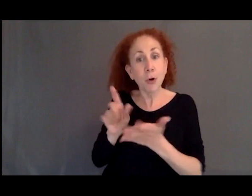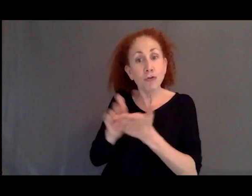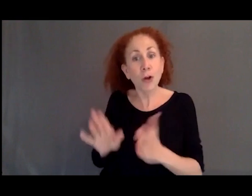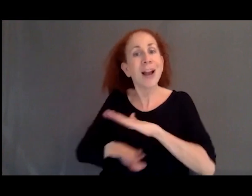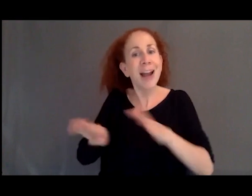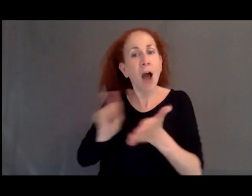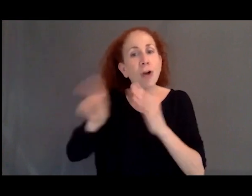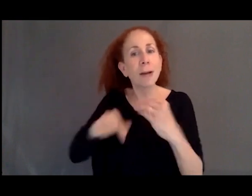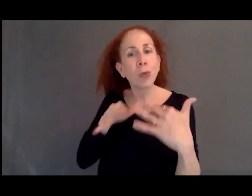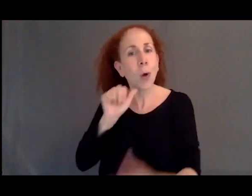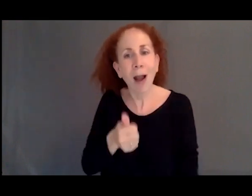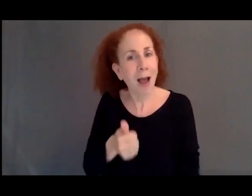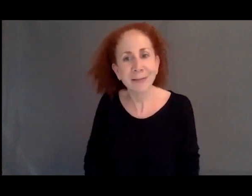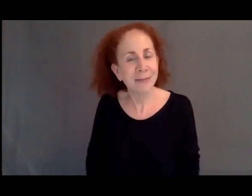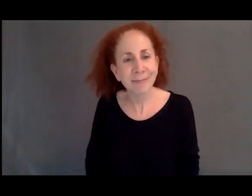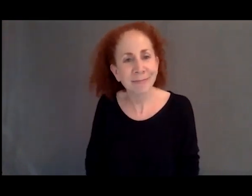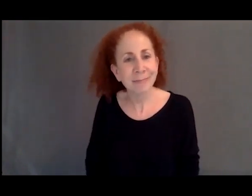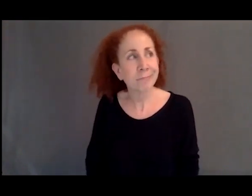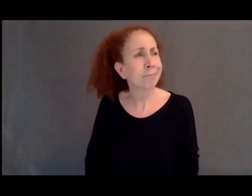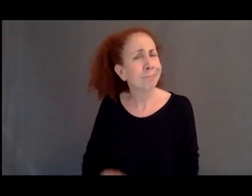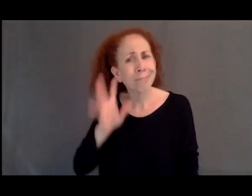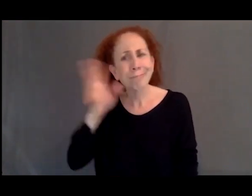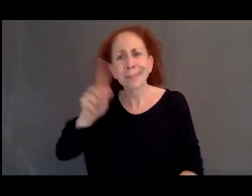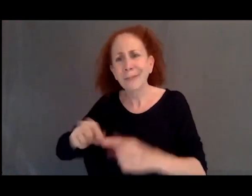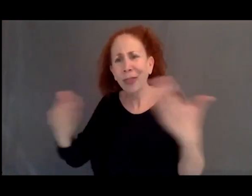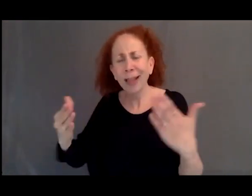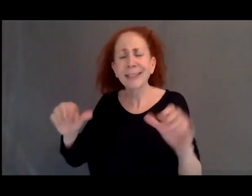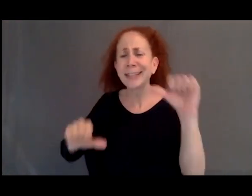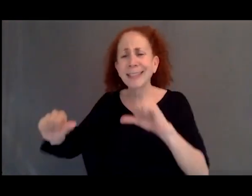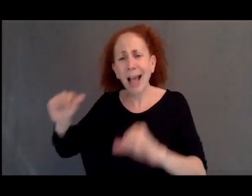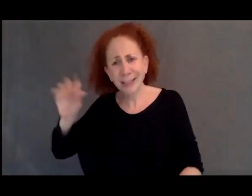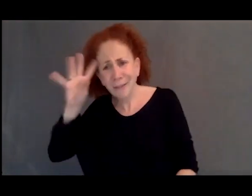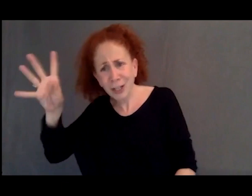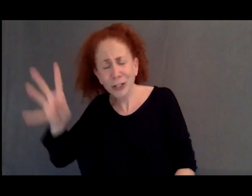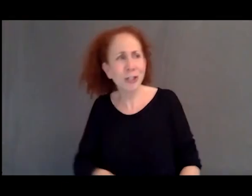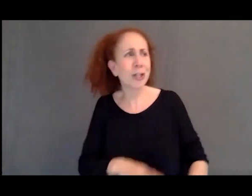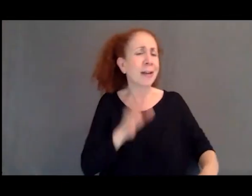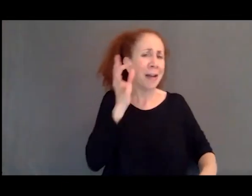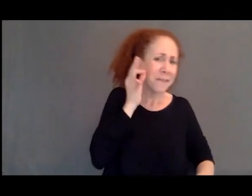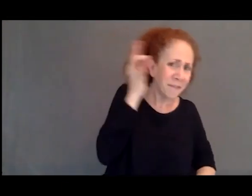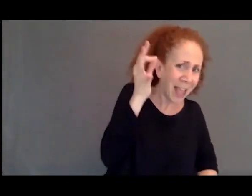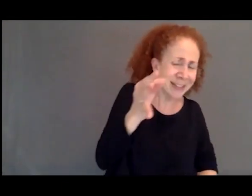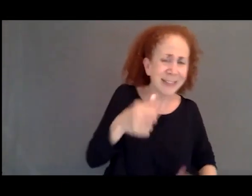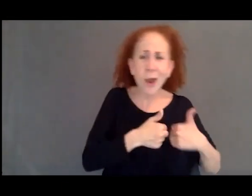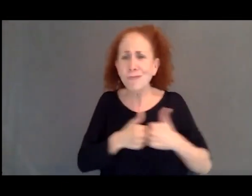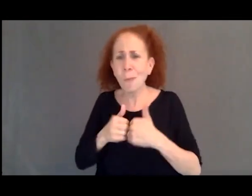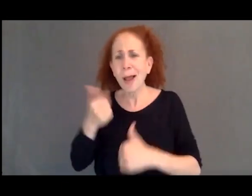are not writing about the war. They're writing science fiction, fantasy, romance, revisions of The Great Gatsby, and so on and so forth,